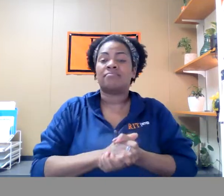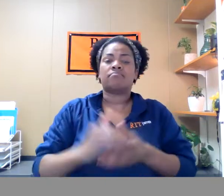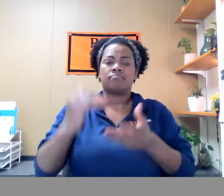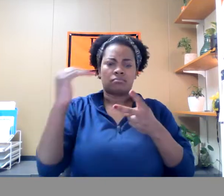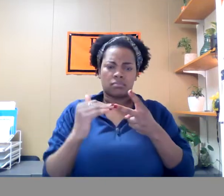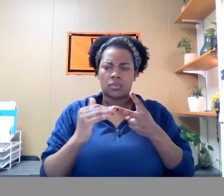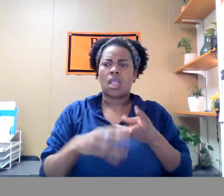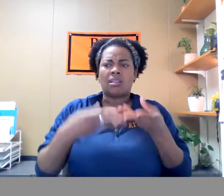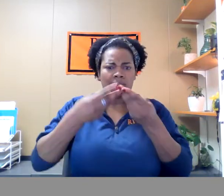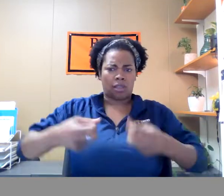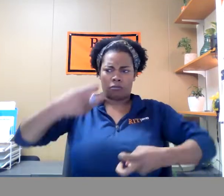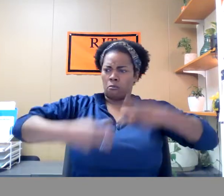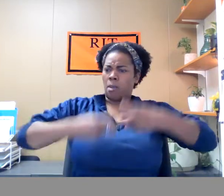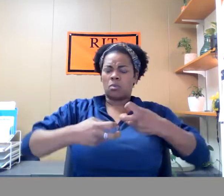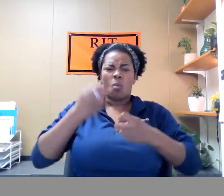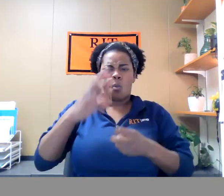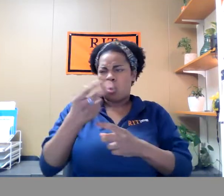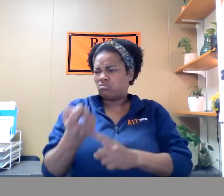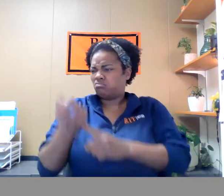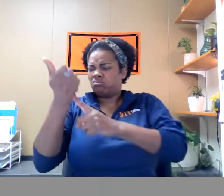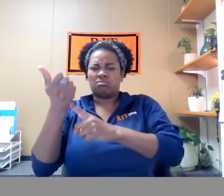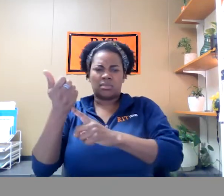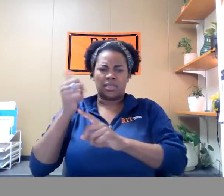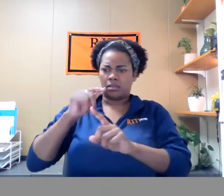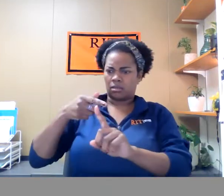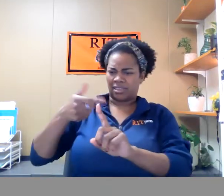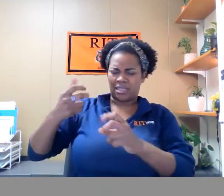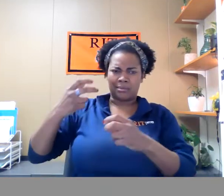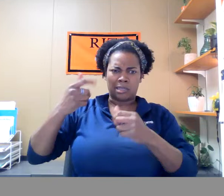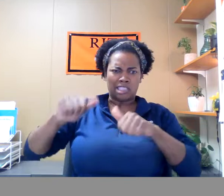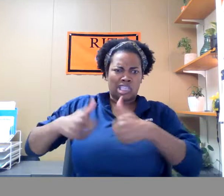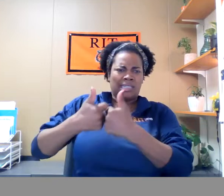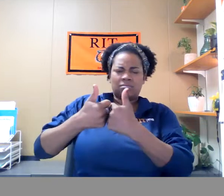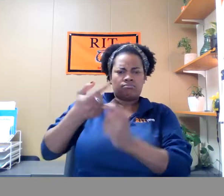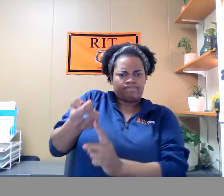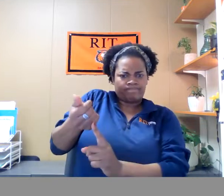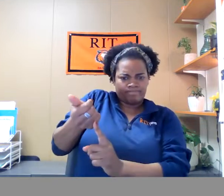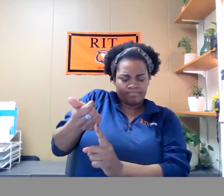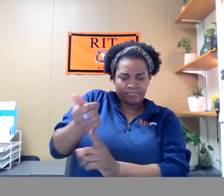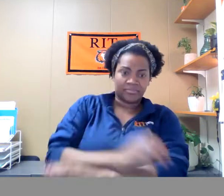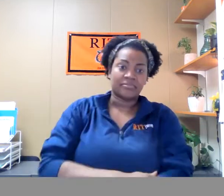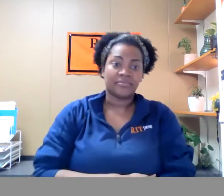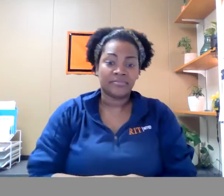or dilemmas and trying to figure out how to figure out-- how to eliminate any existing challenges that they themselves